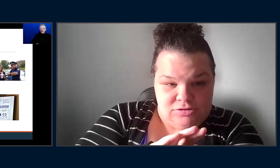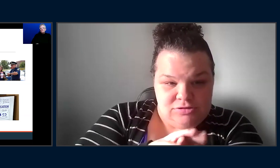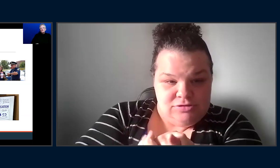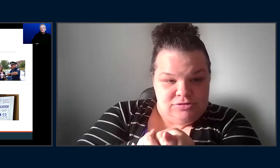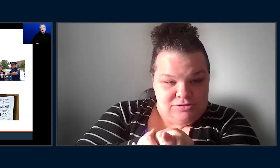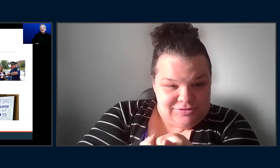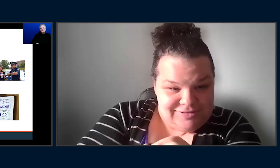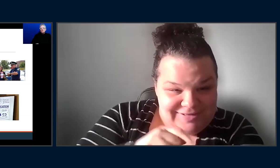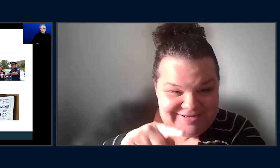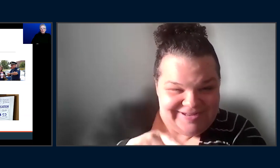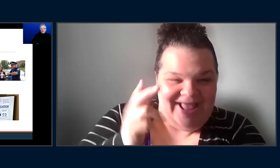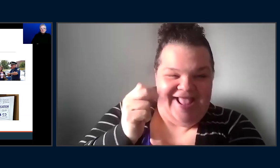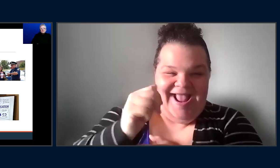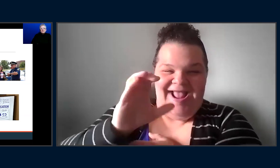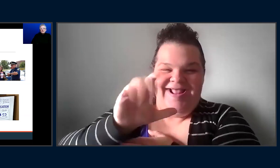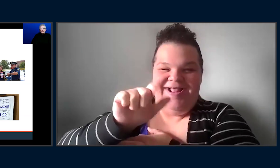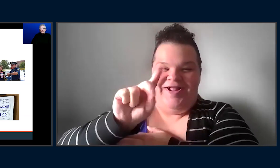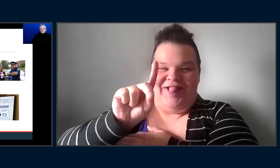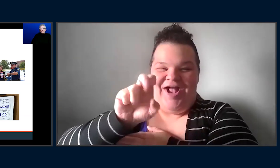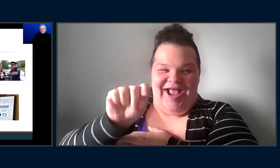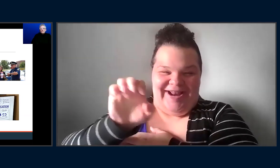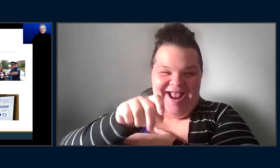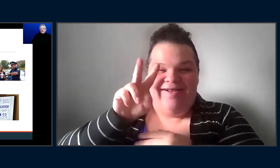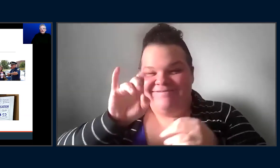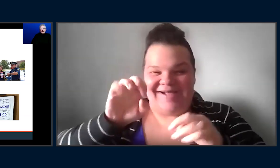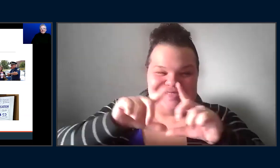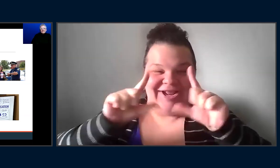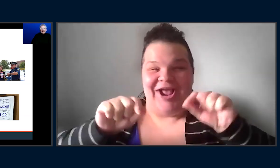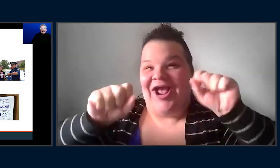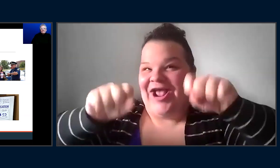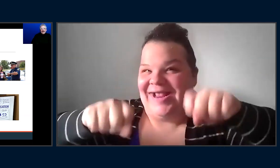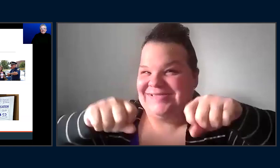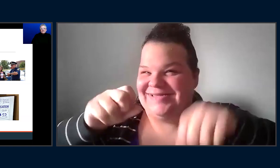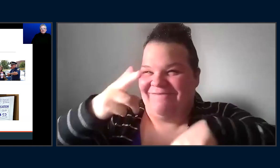self-advocacy training for a variety of schools.